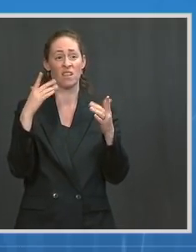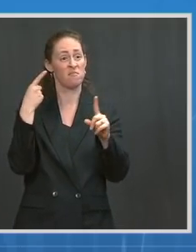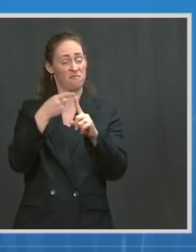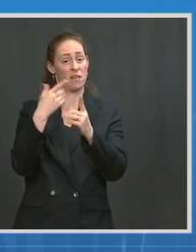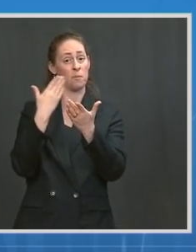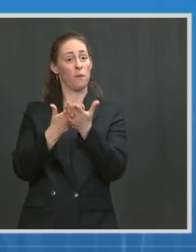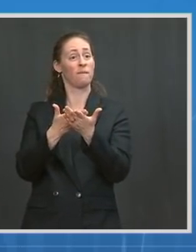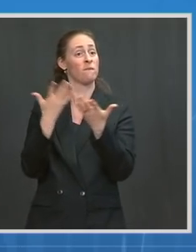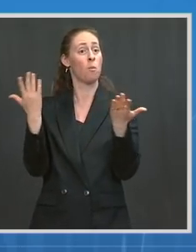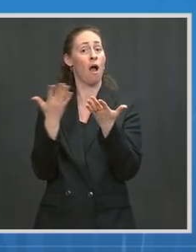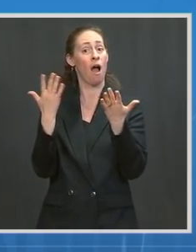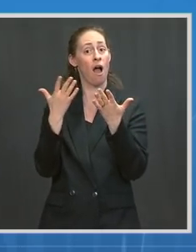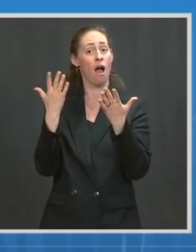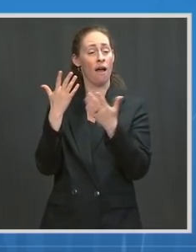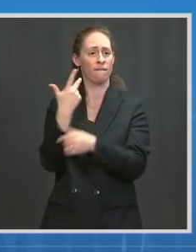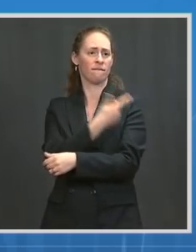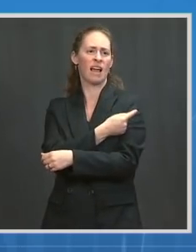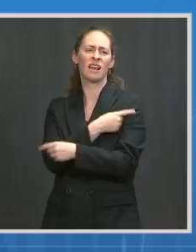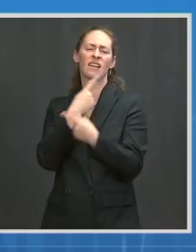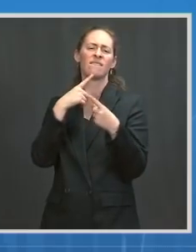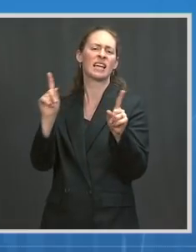have a high effectiveness against disease.